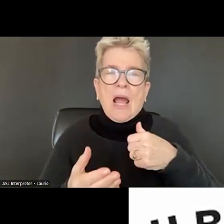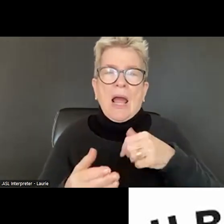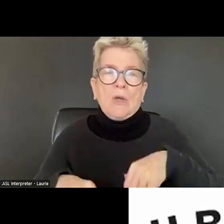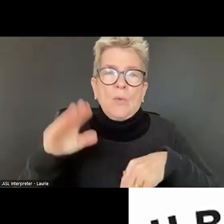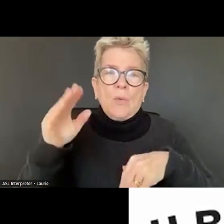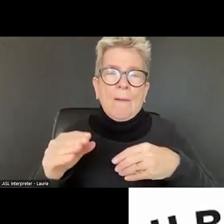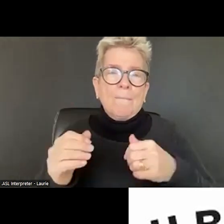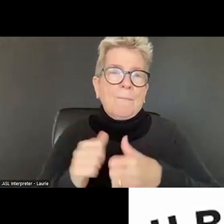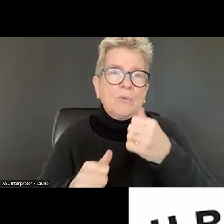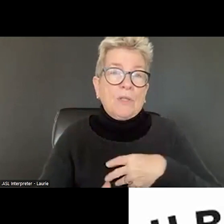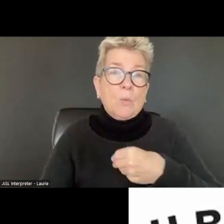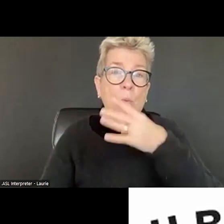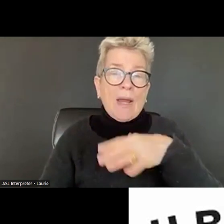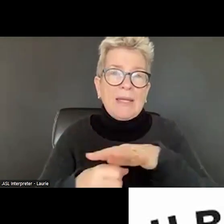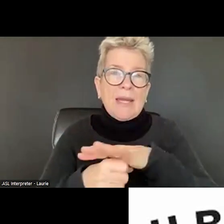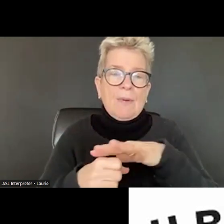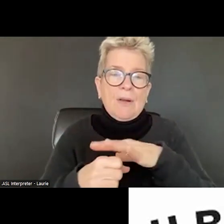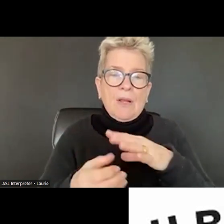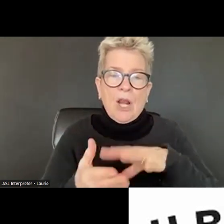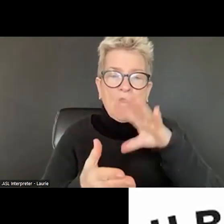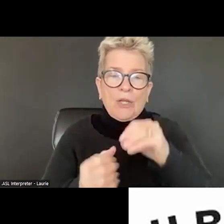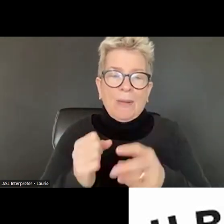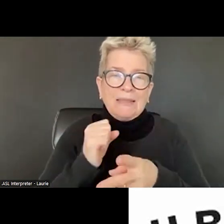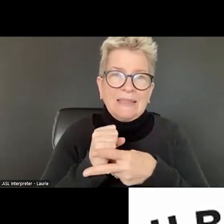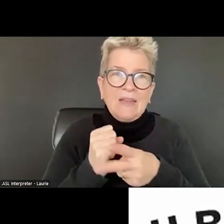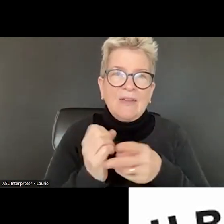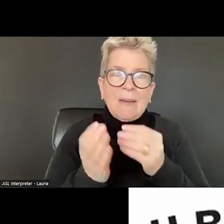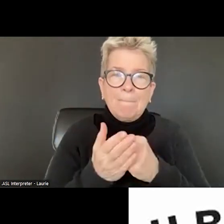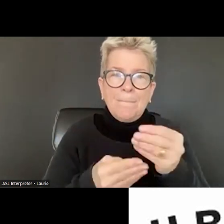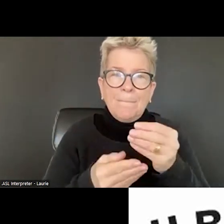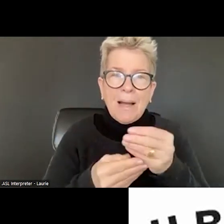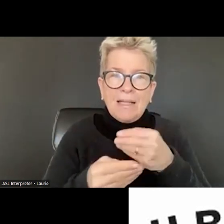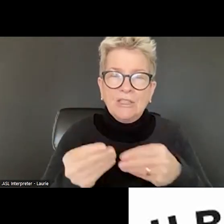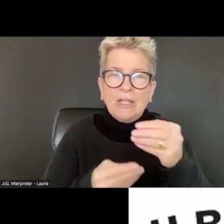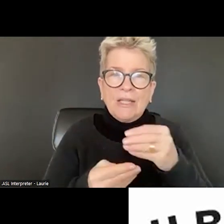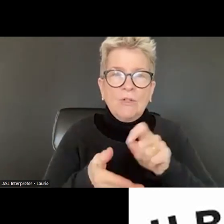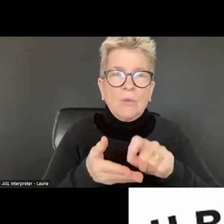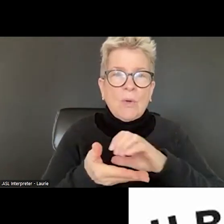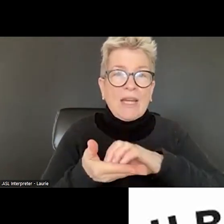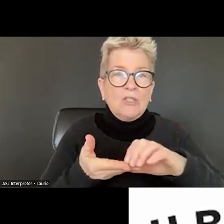I learned a lot about you know saving budgeting writing checks but I didn't get that in the home